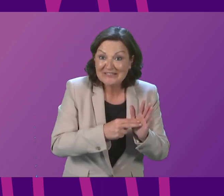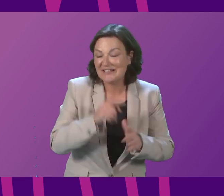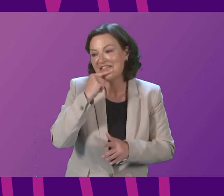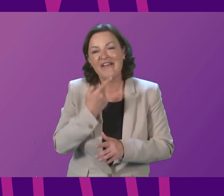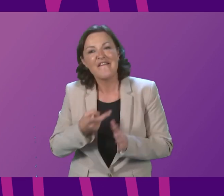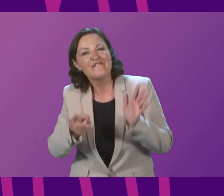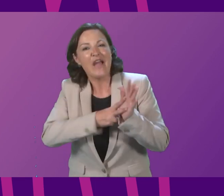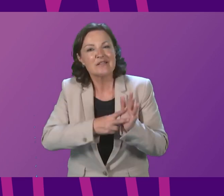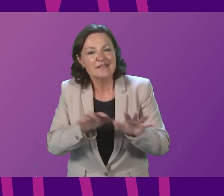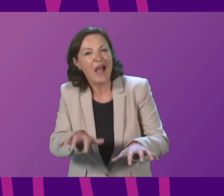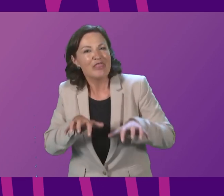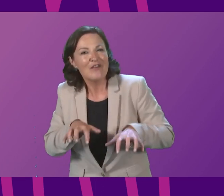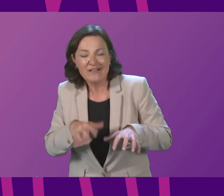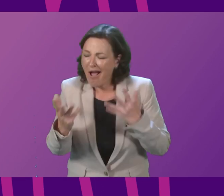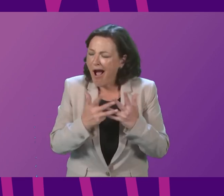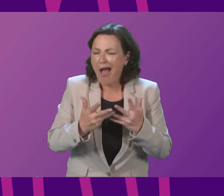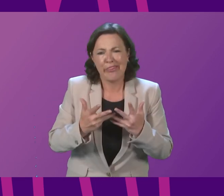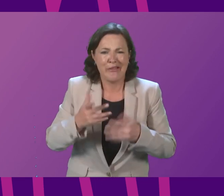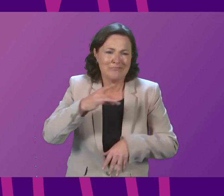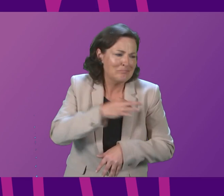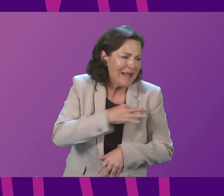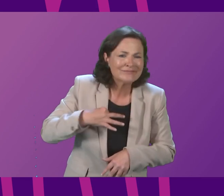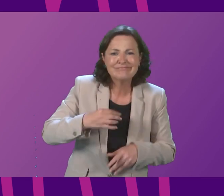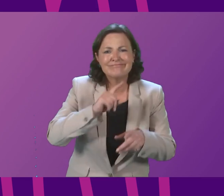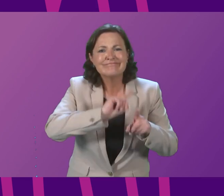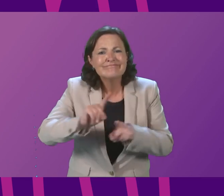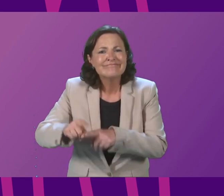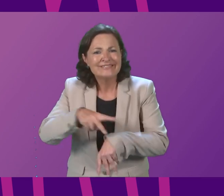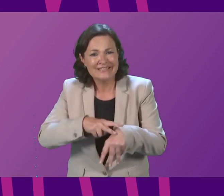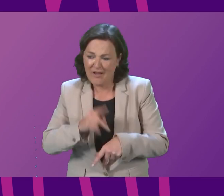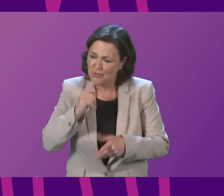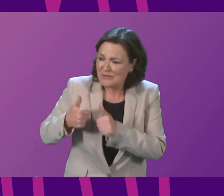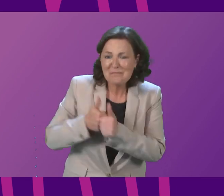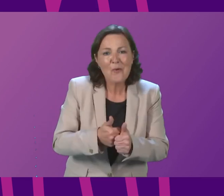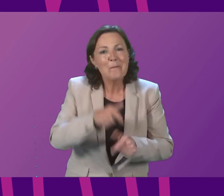clinicians who are working tirelessly for the work that they do to support people who are living with JIA in Scotland.